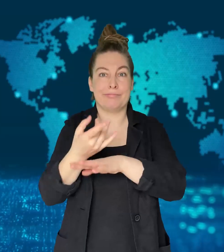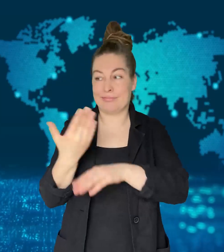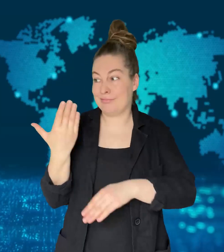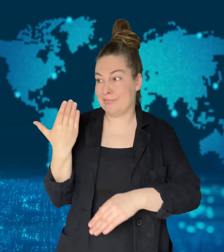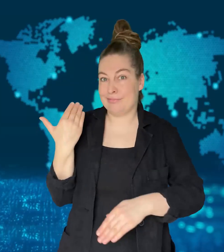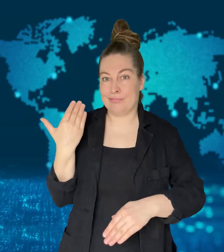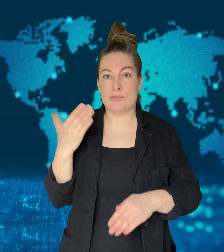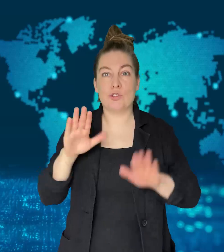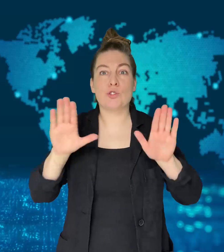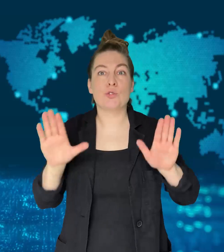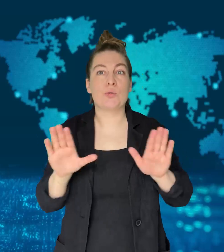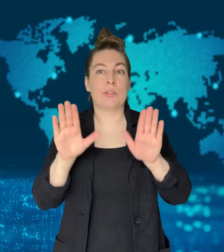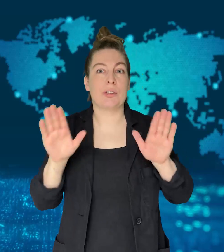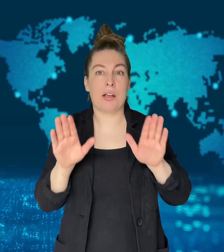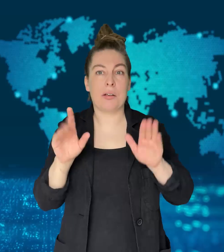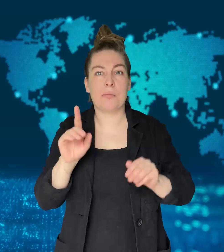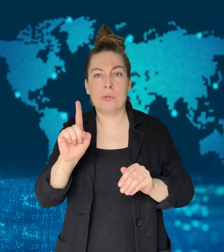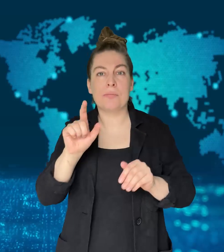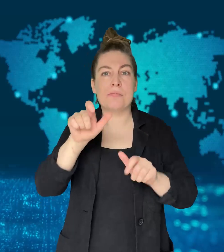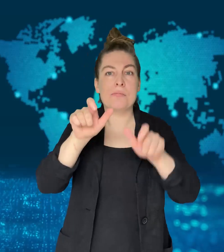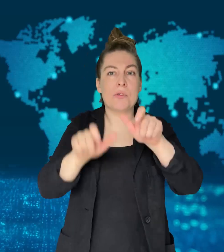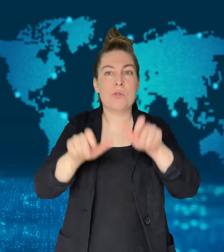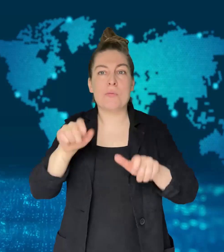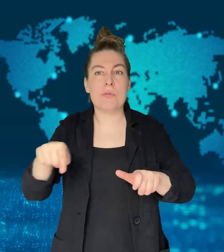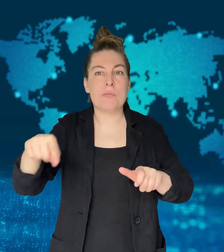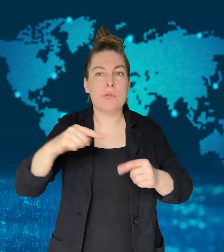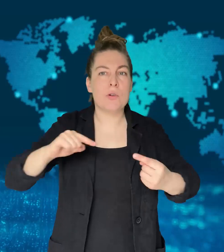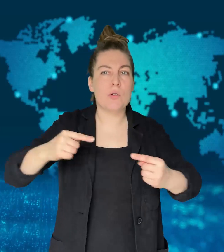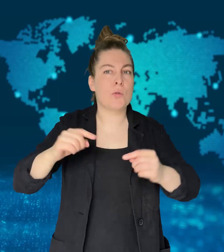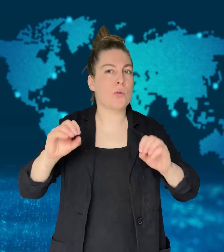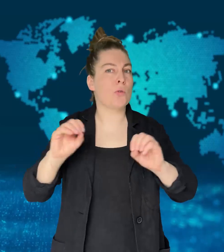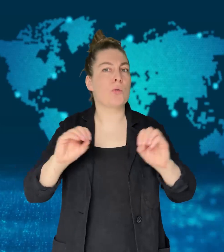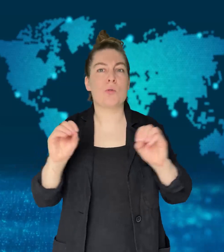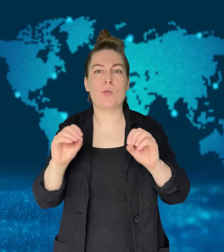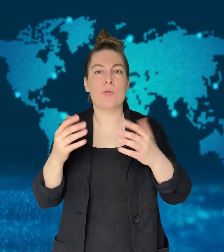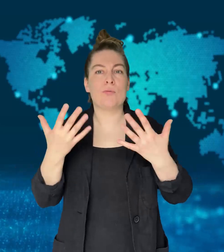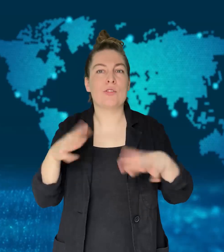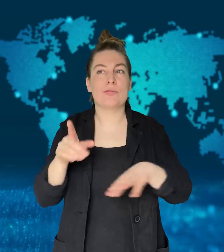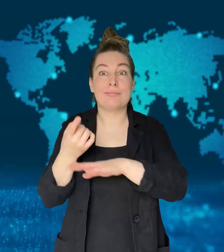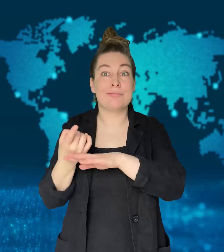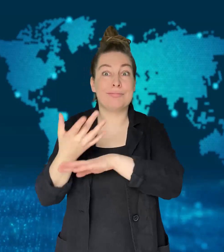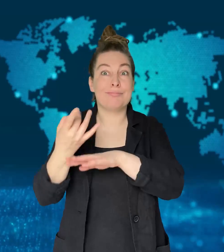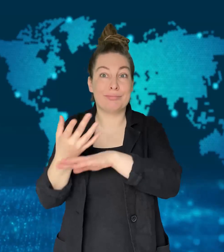the group was intercepted before it hit on Sunday.